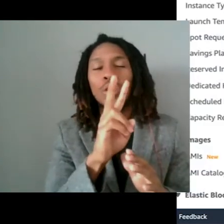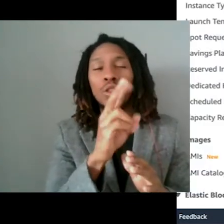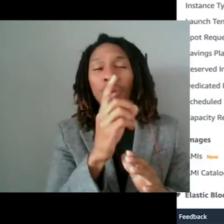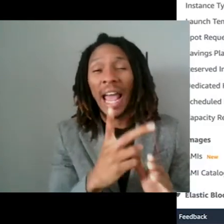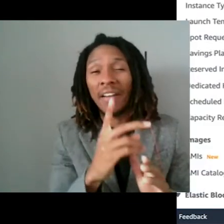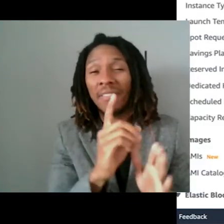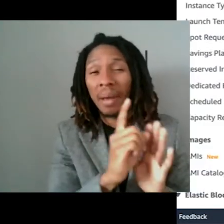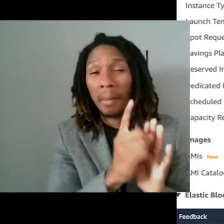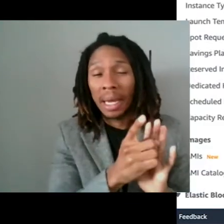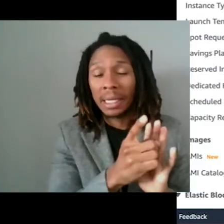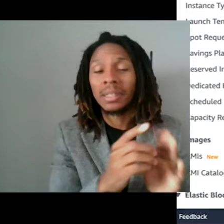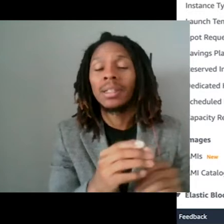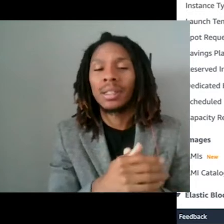Feel like I should be a drum roll.